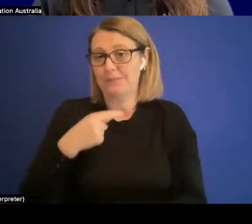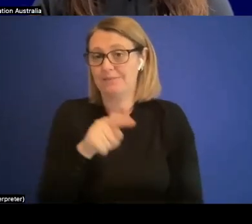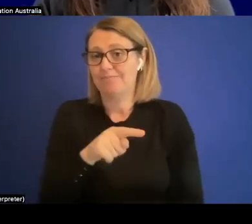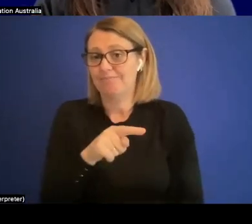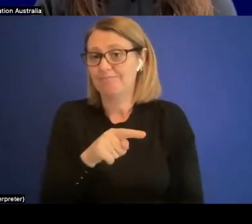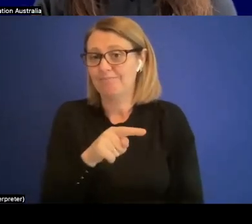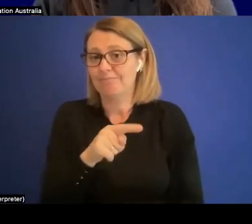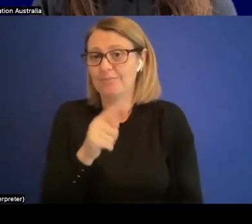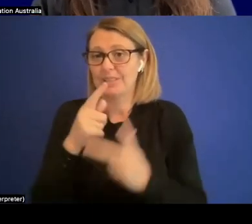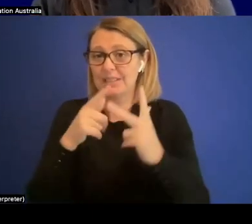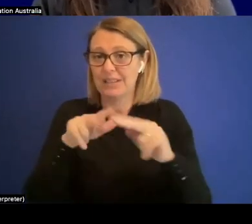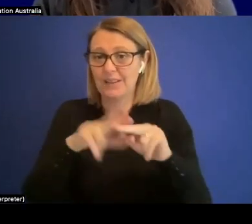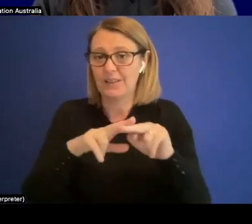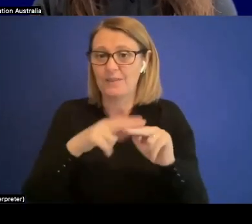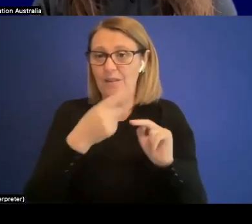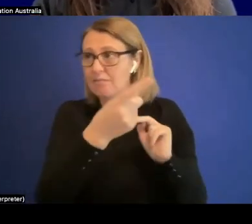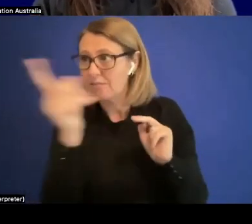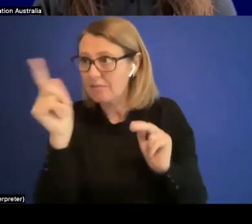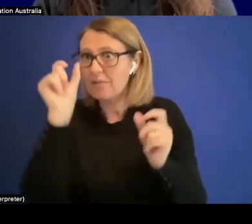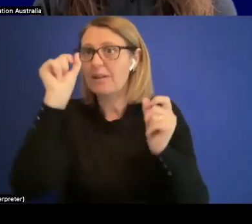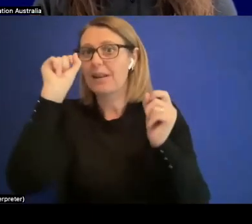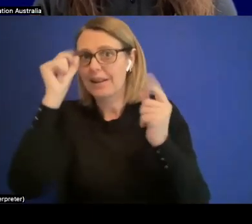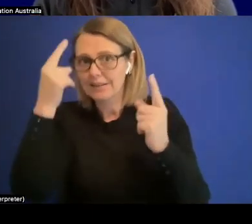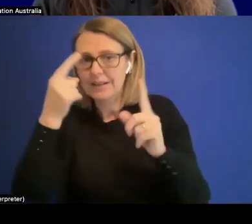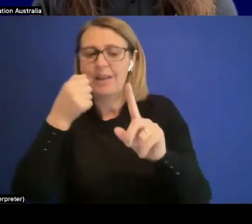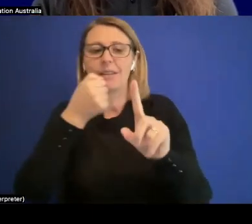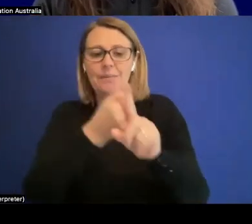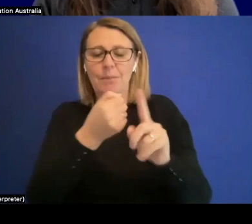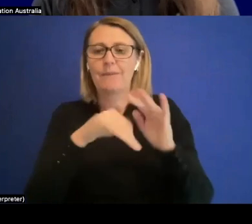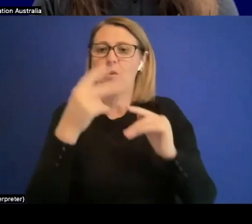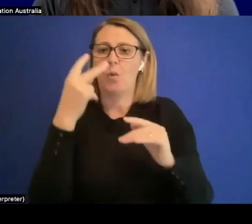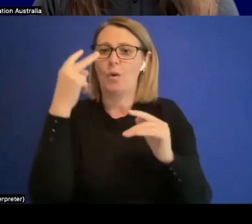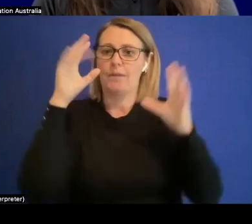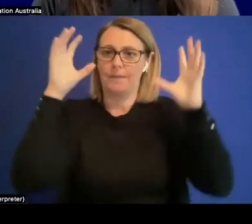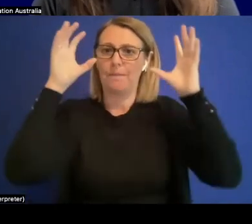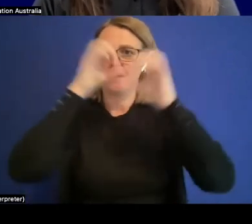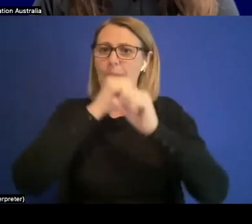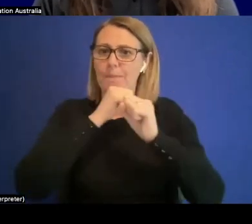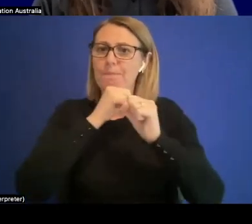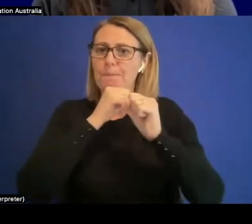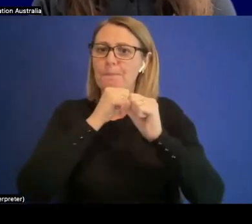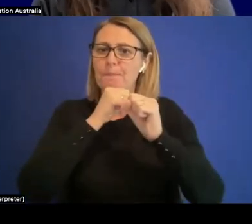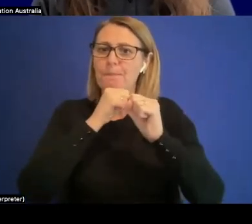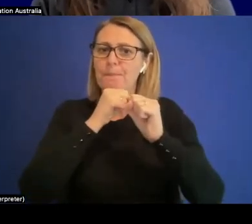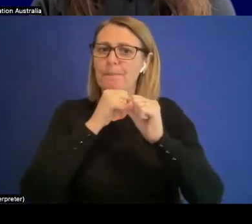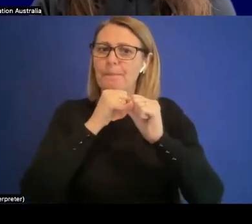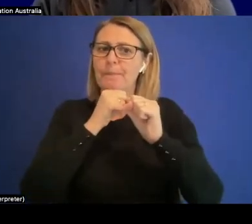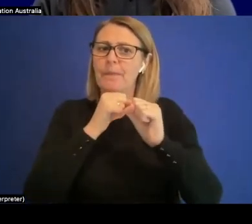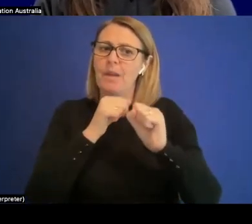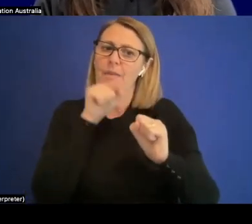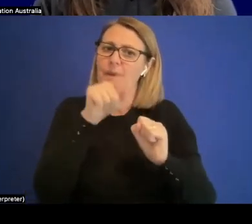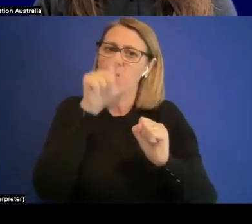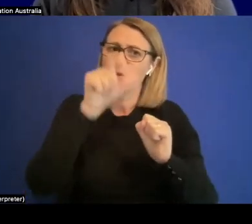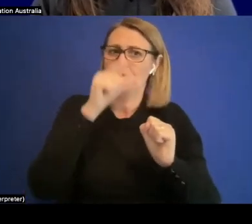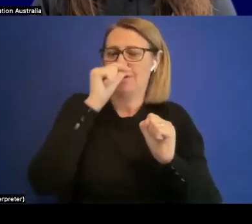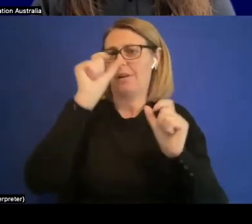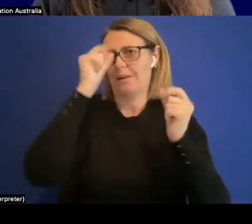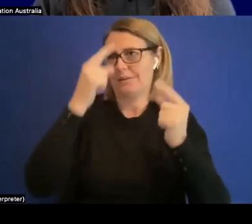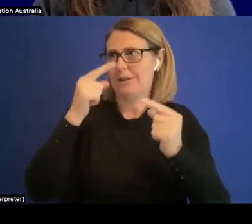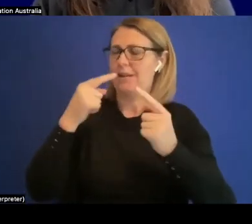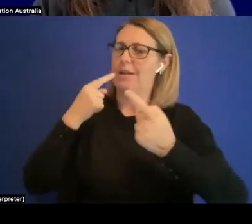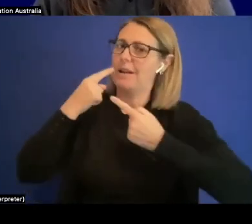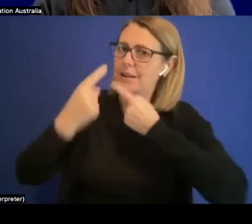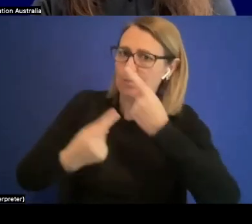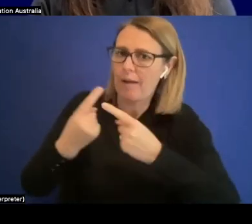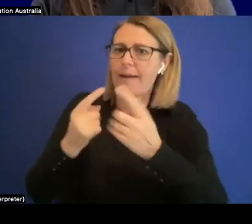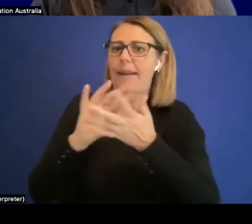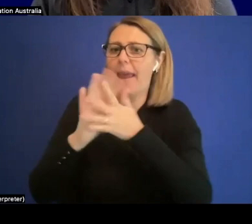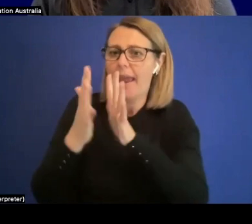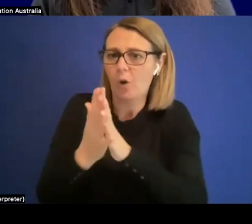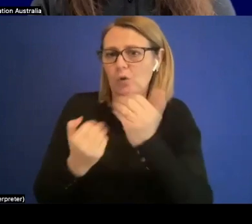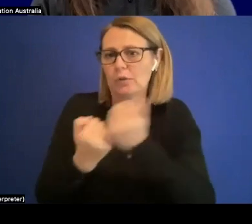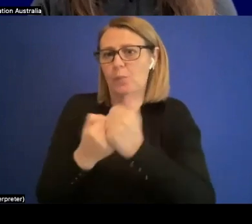to understand the impact of the vision on that person and how to support them best if they are